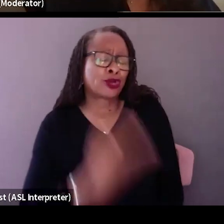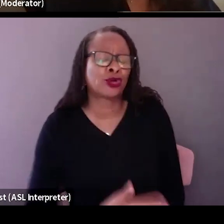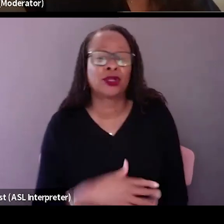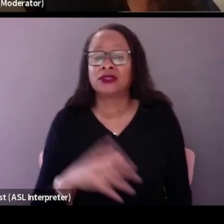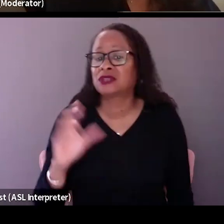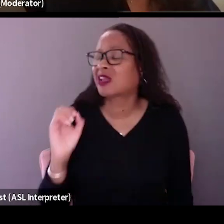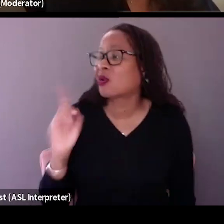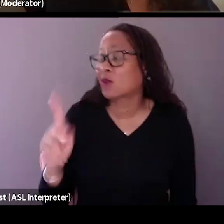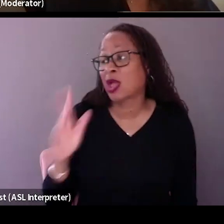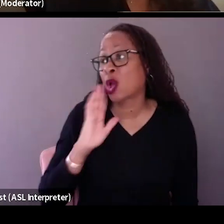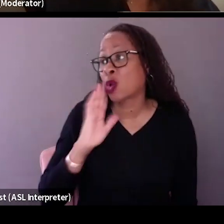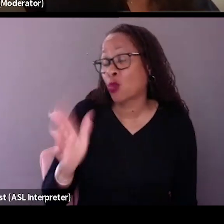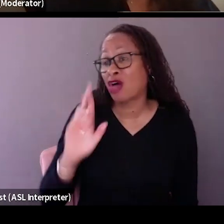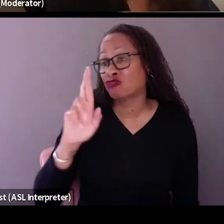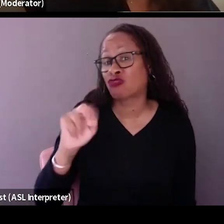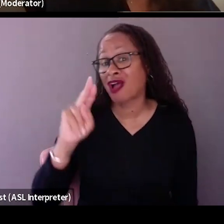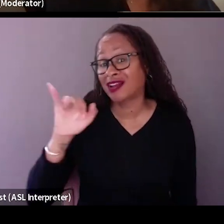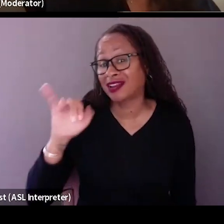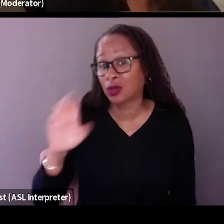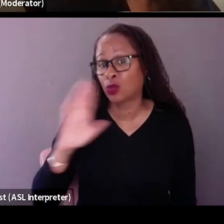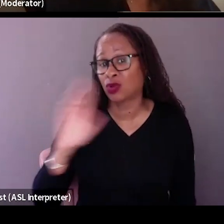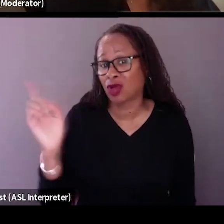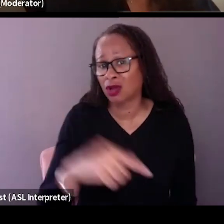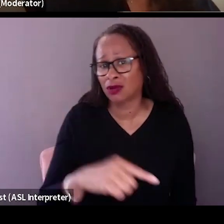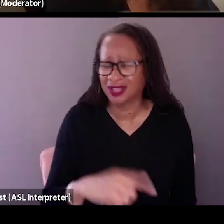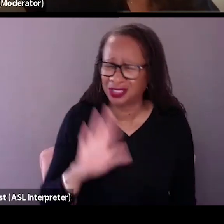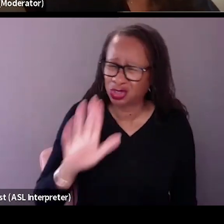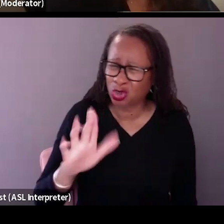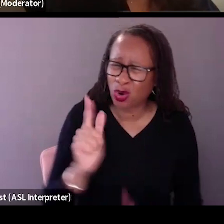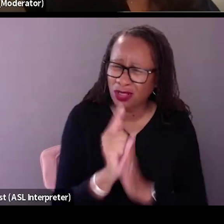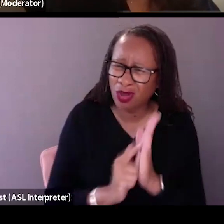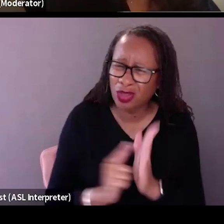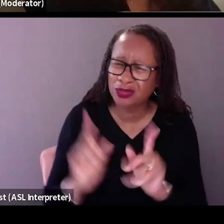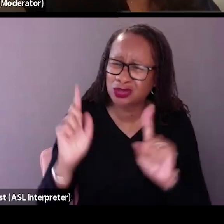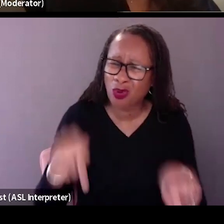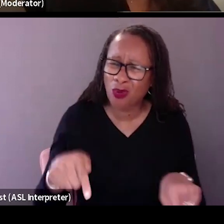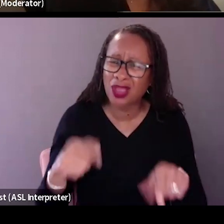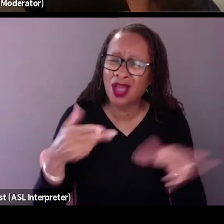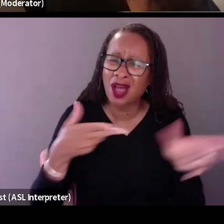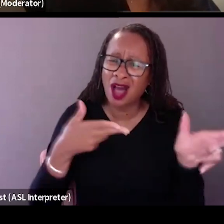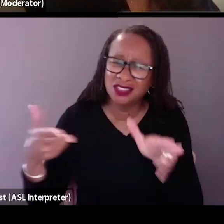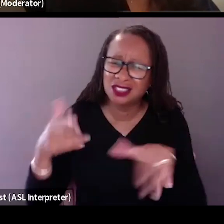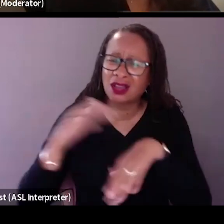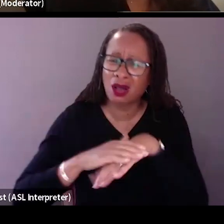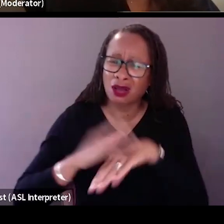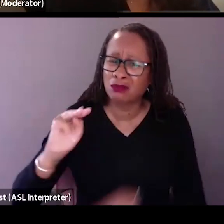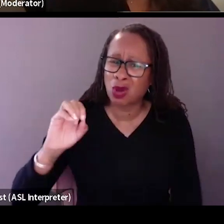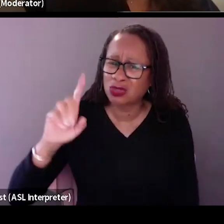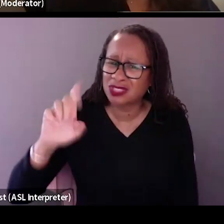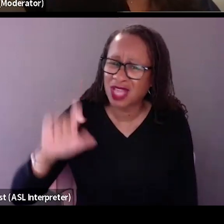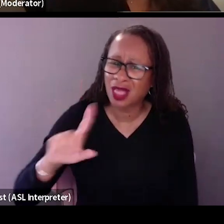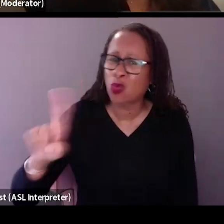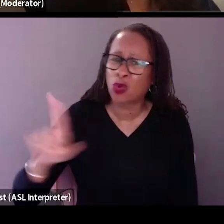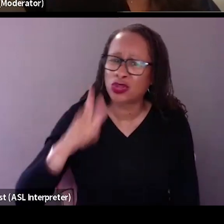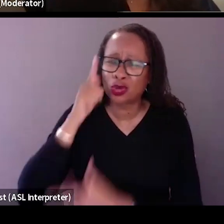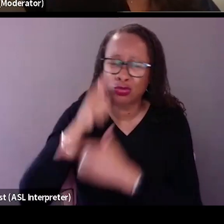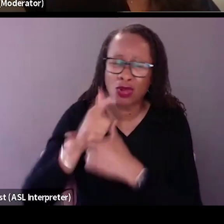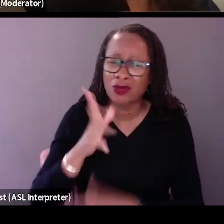this is your lawyer's gonna go hunting on. So it's a different, I mean it is, it's completely bonkers to be honest.